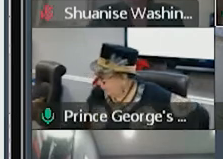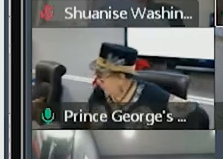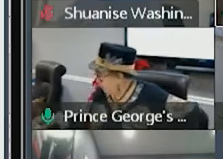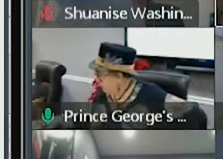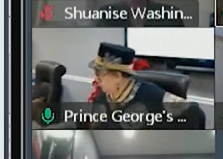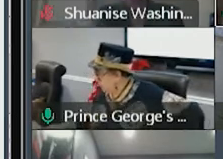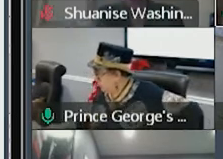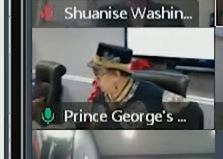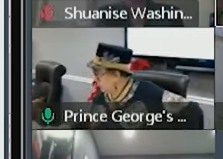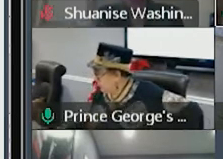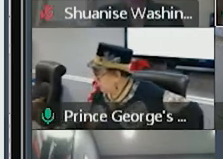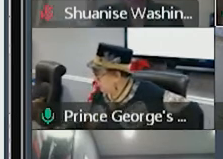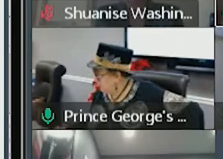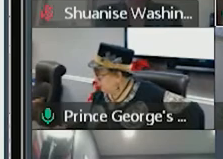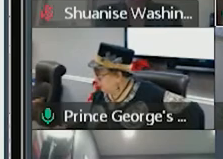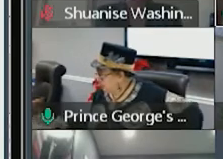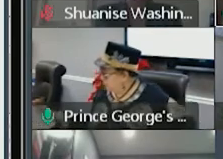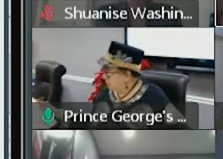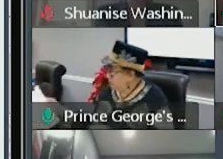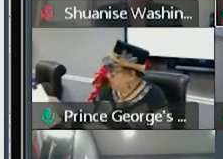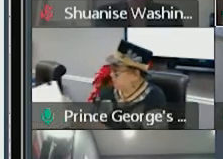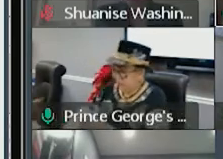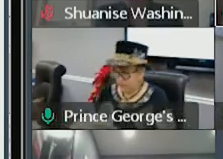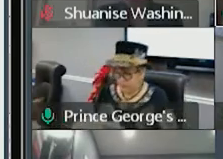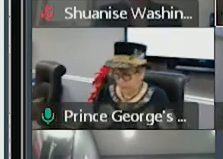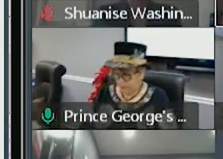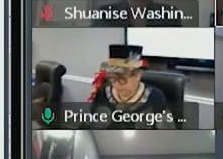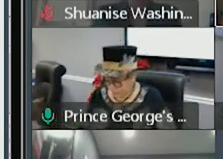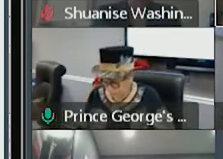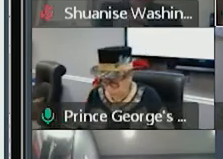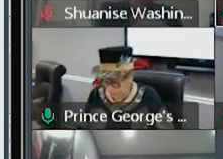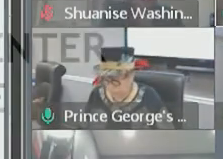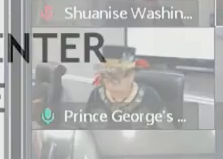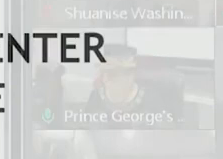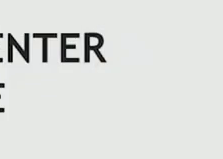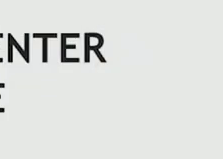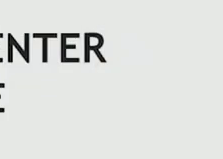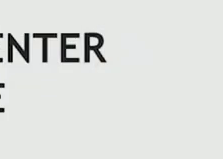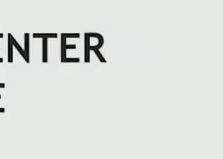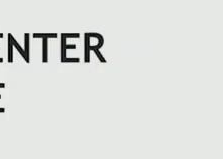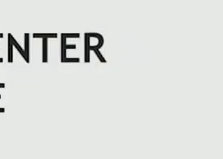we did have one item that was submitted into the boards, additional backup before Tuesday's deadline at being the